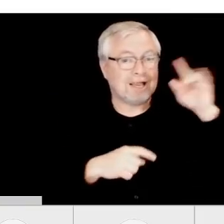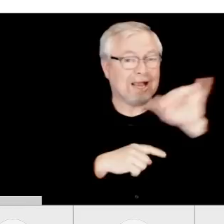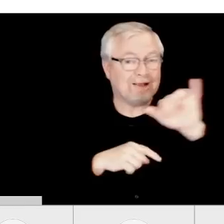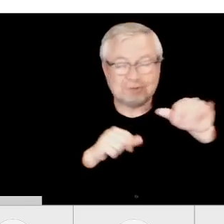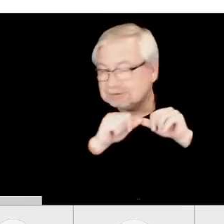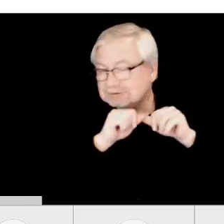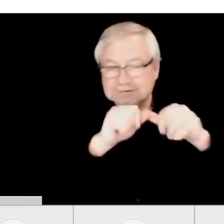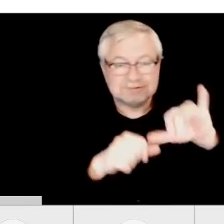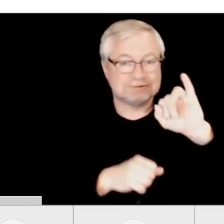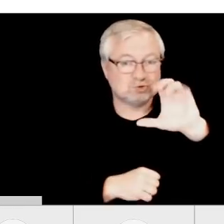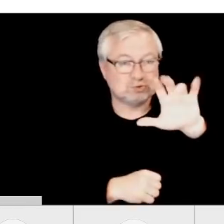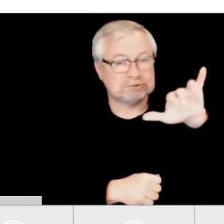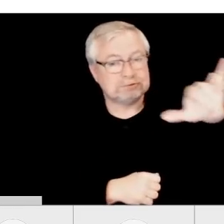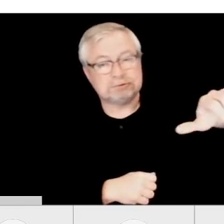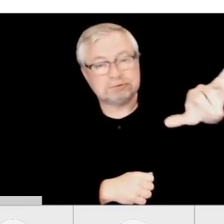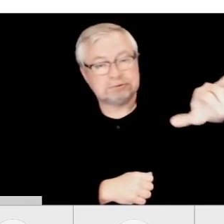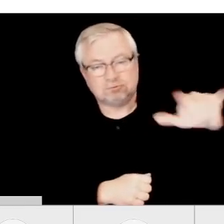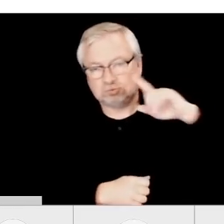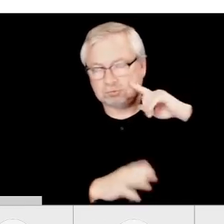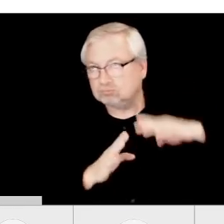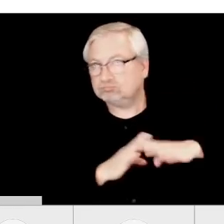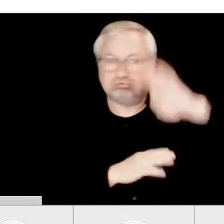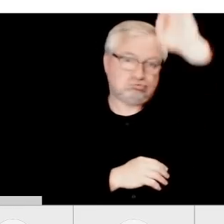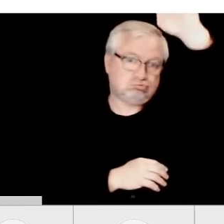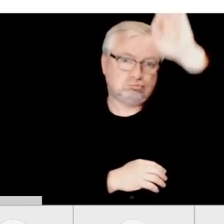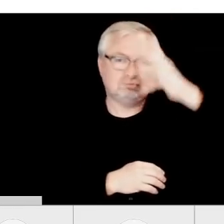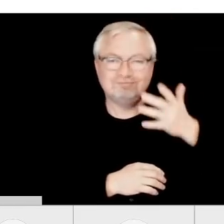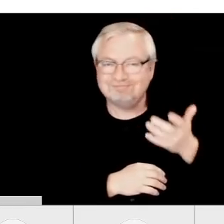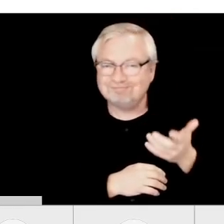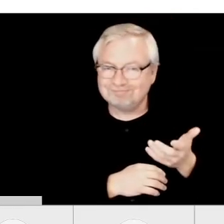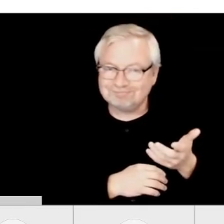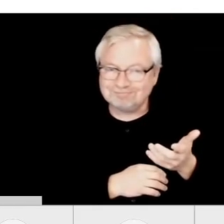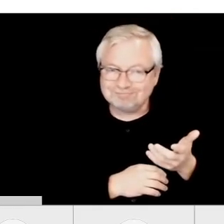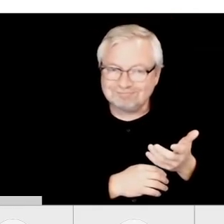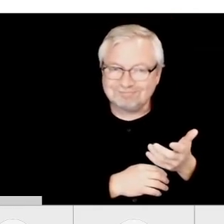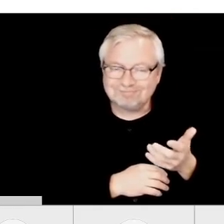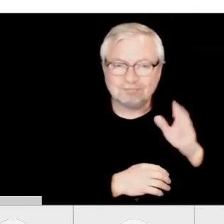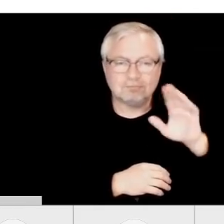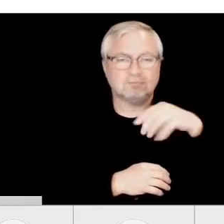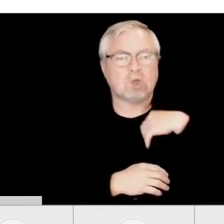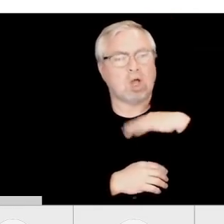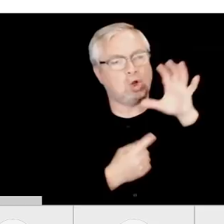into play here, so that top ICU vent demand is assuming that particular row